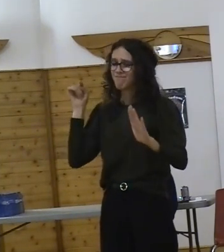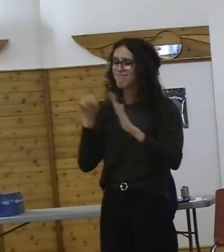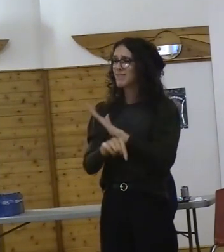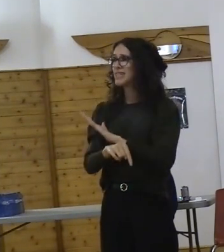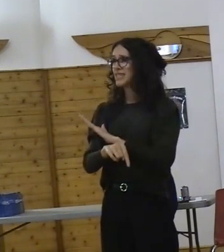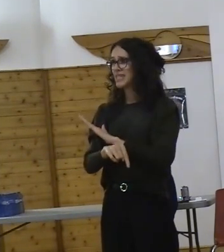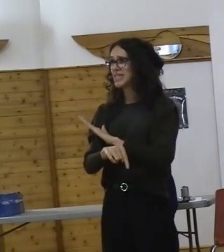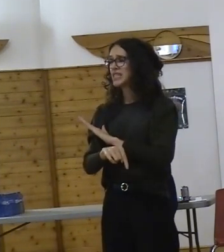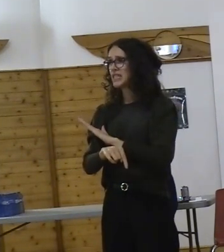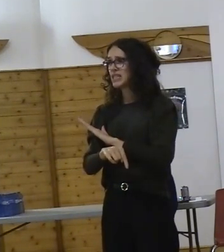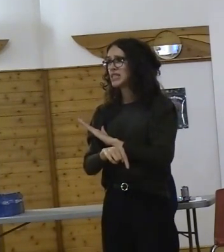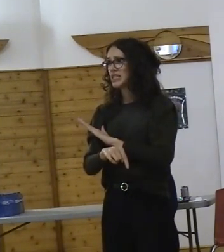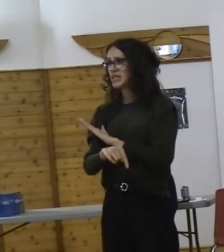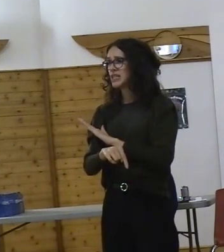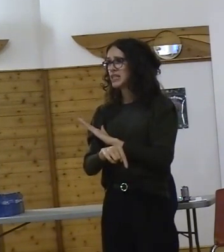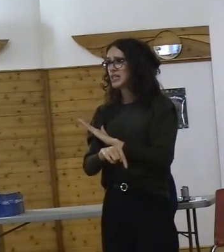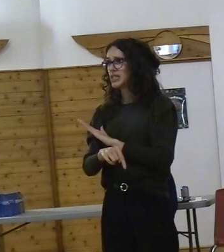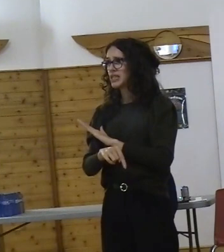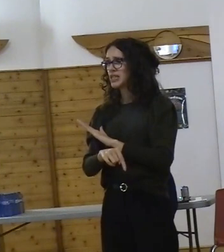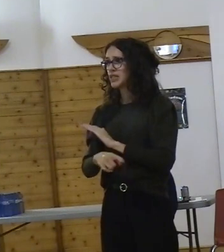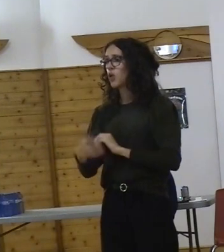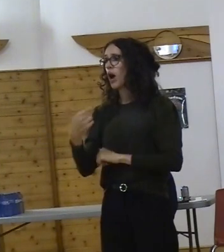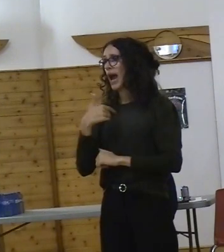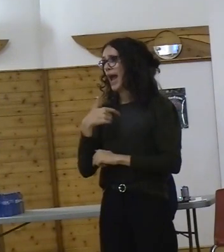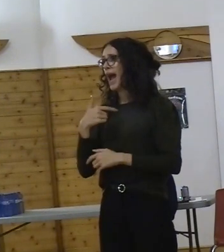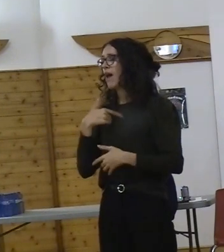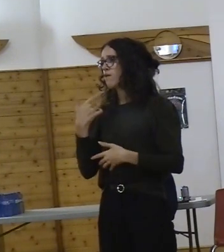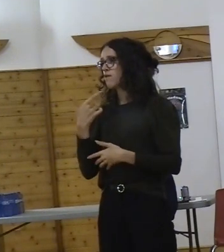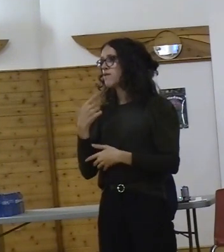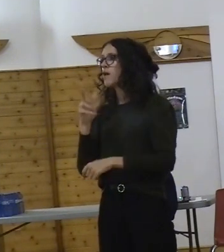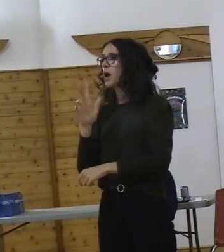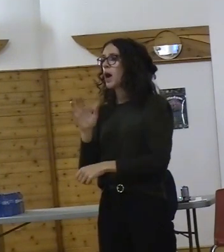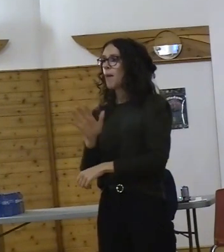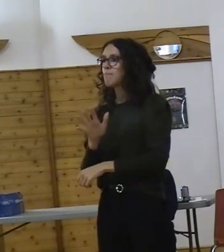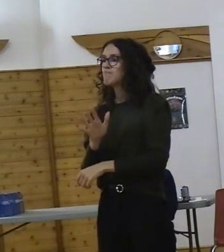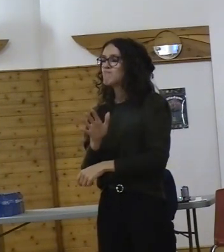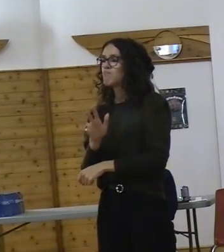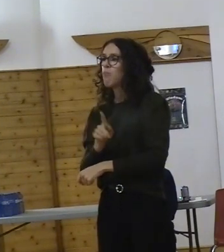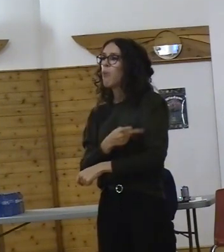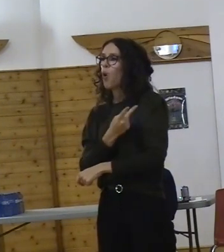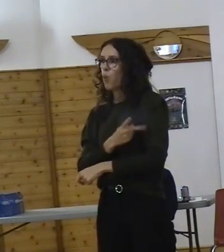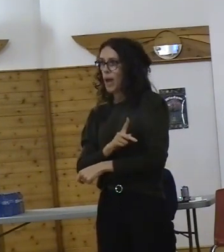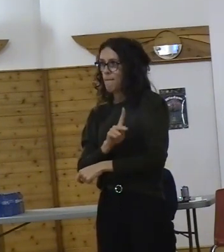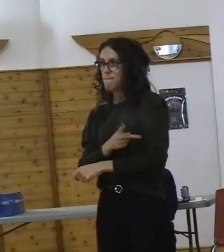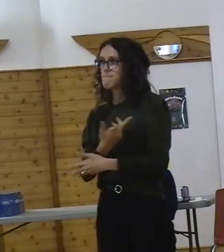So here's a poem I wrote. And this one might be triggering.